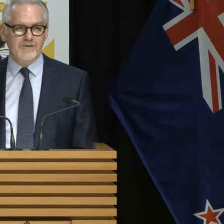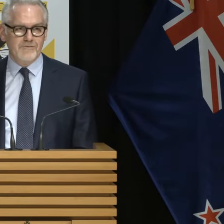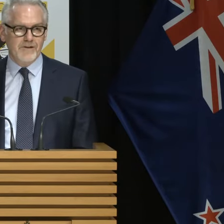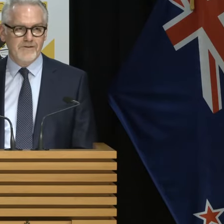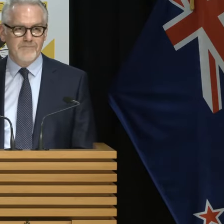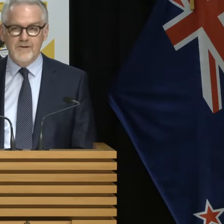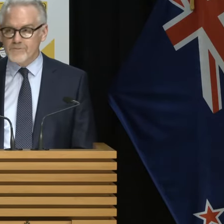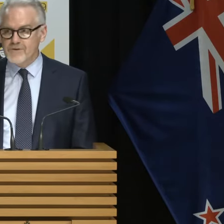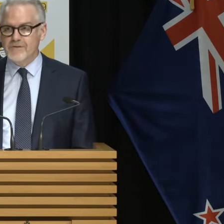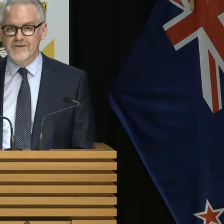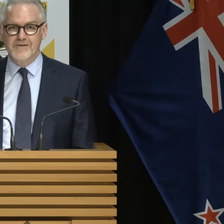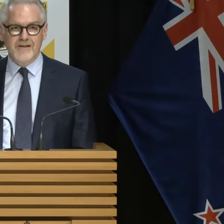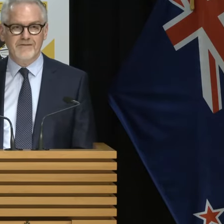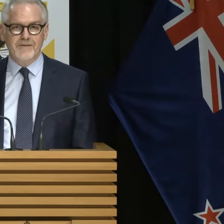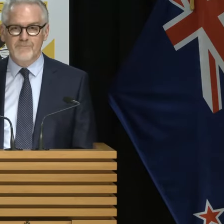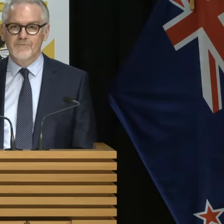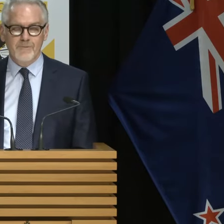It wasn't being used to its